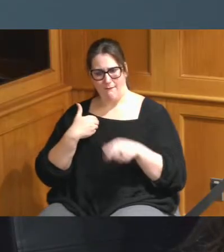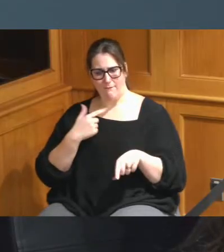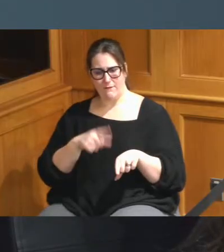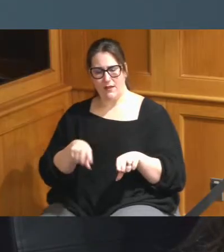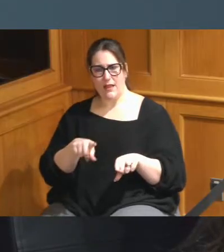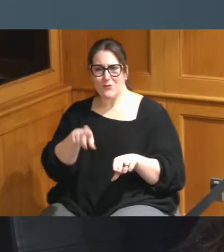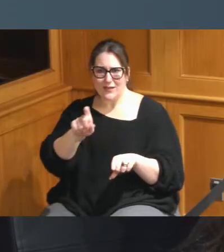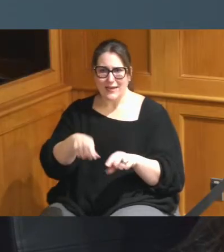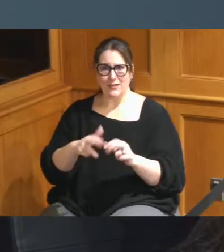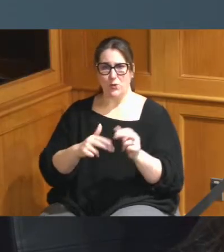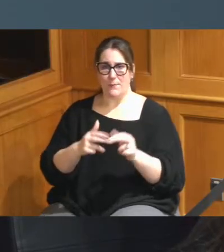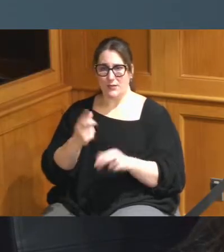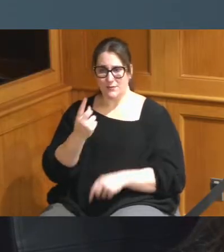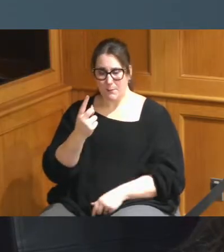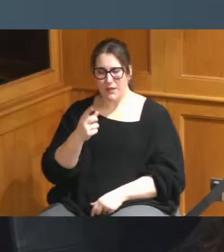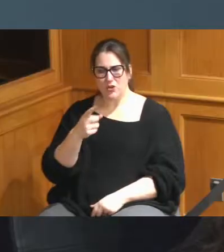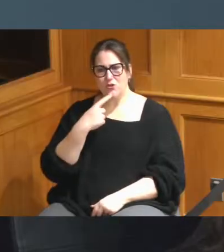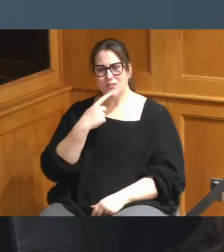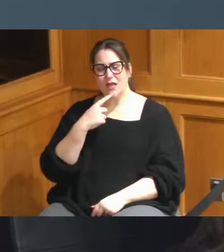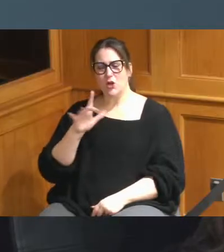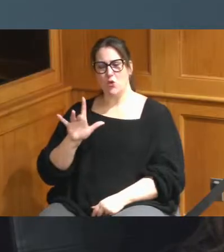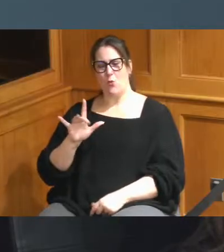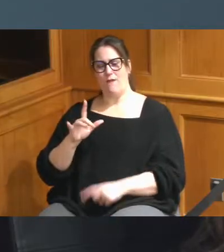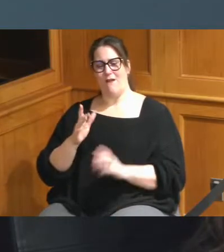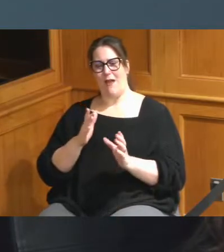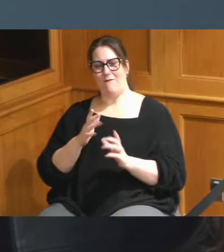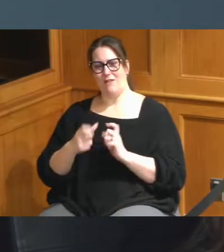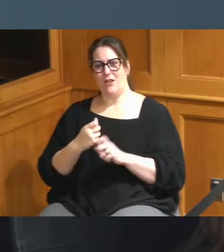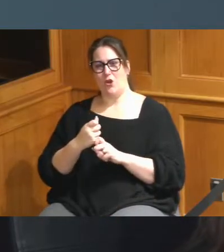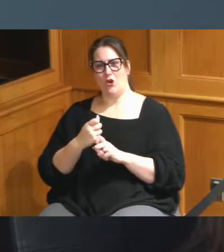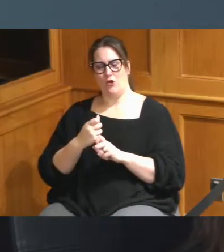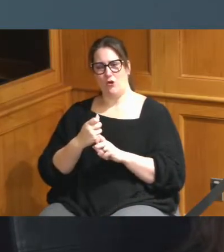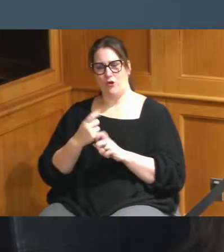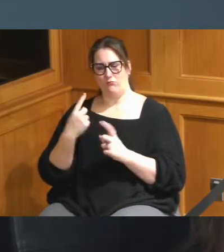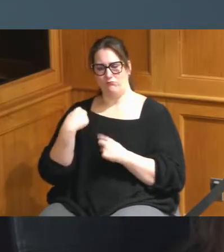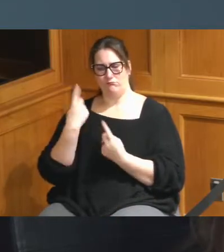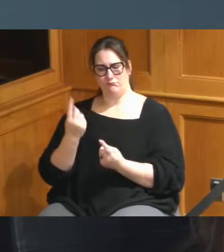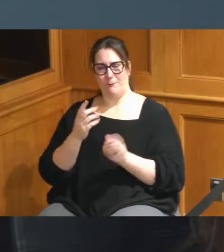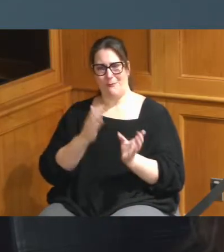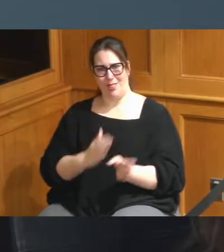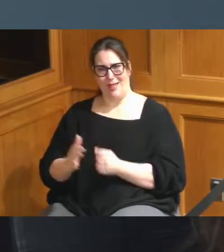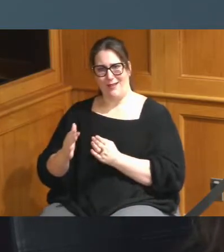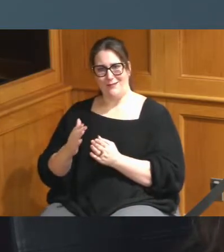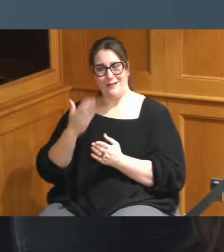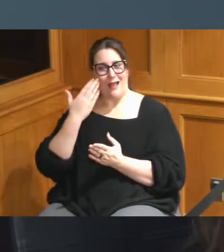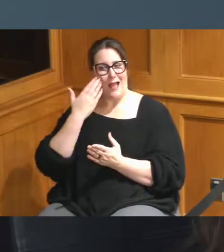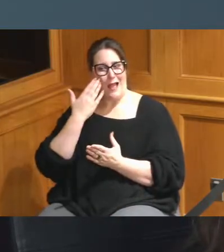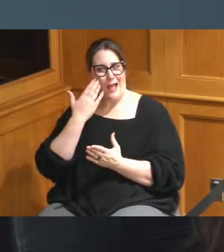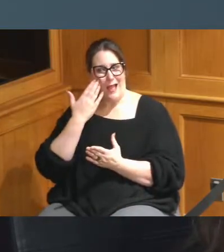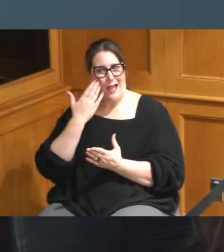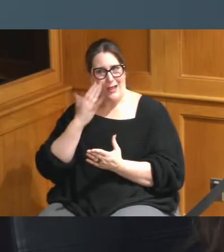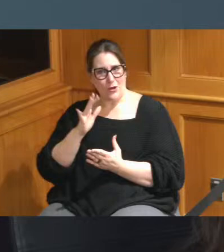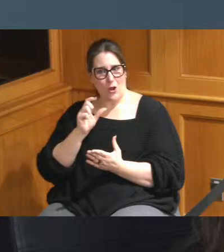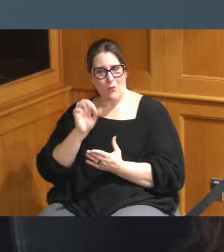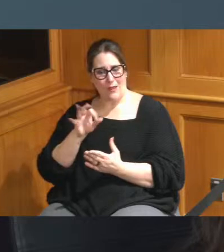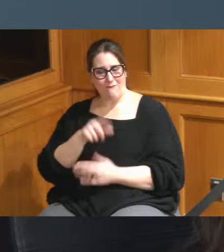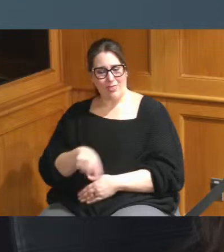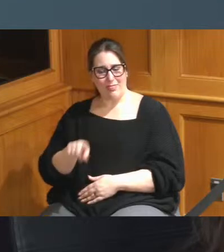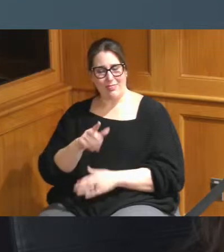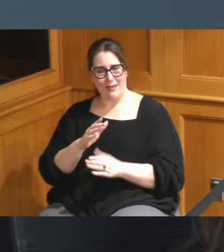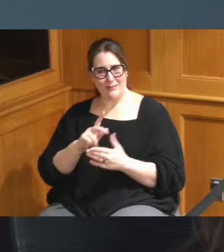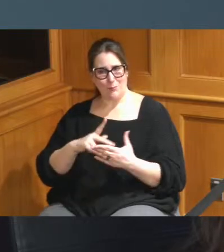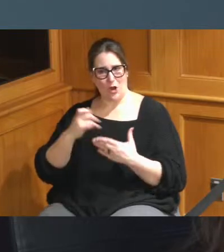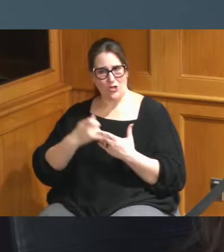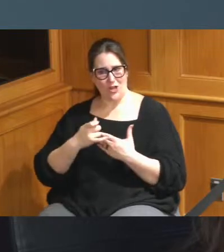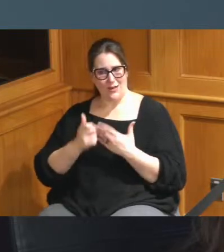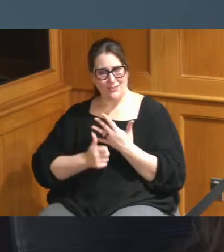it's been a 25-y year plan. I don't know if this is a priority for me. as and everyone who knows me